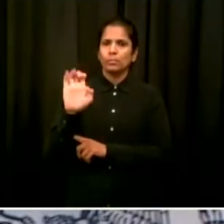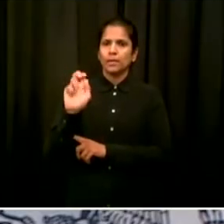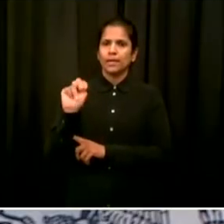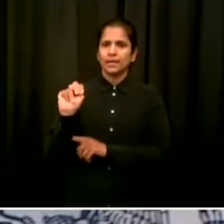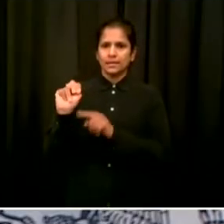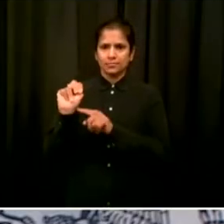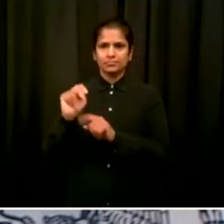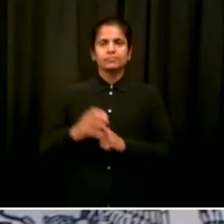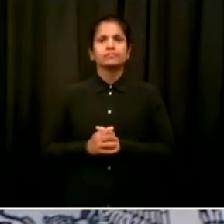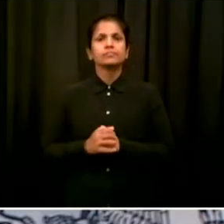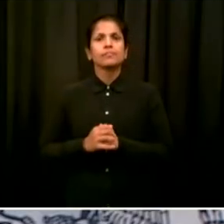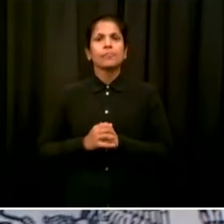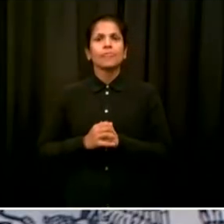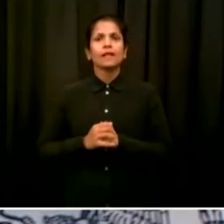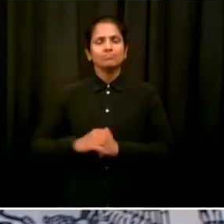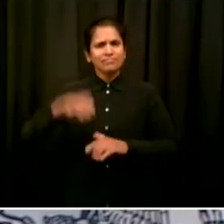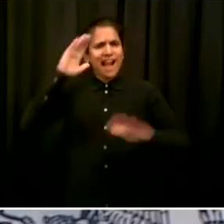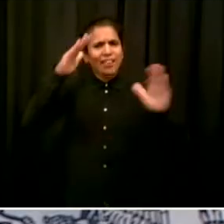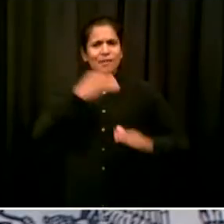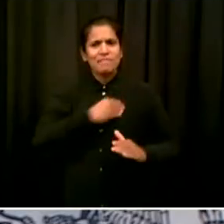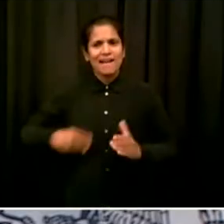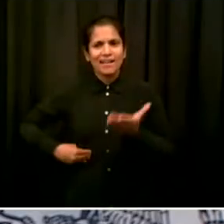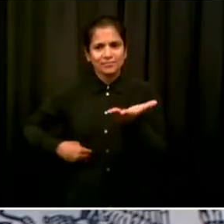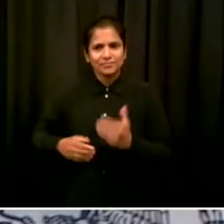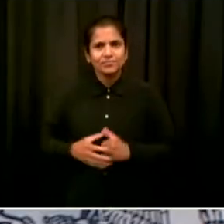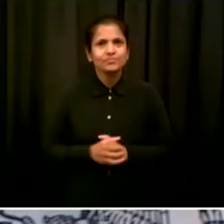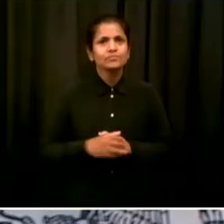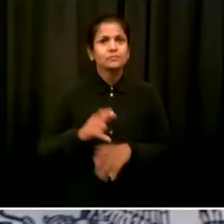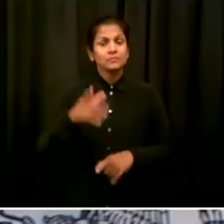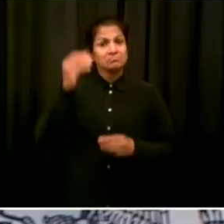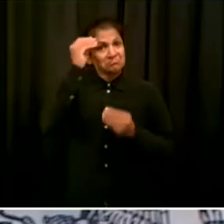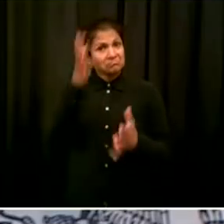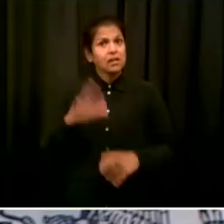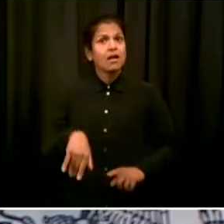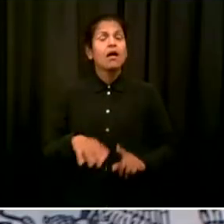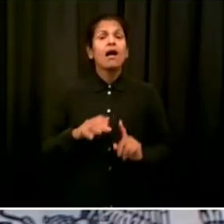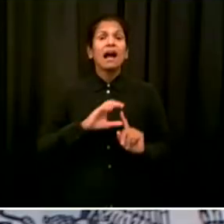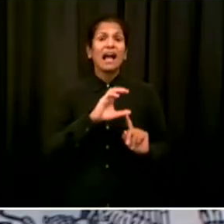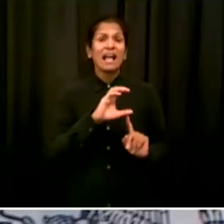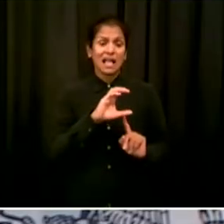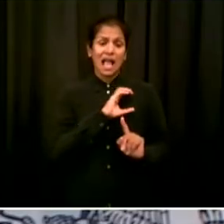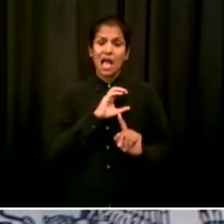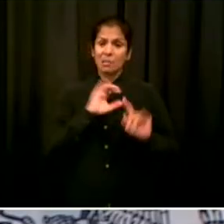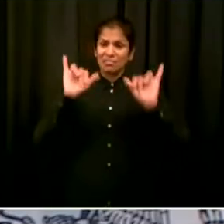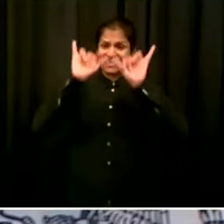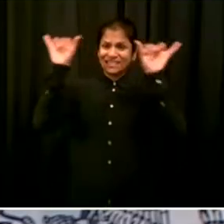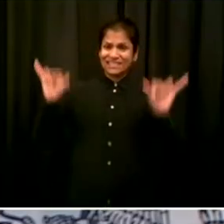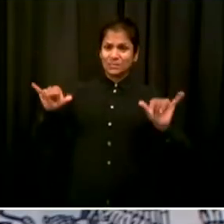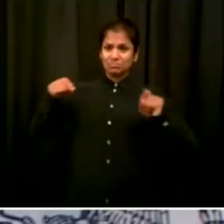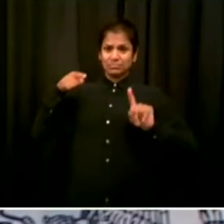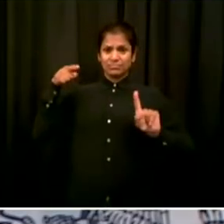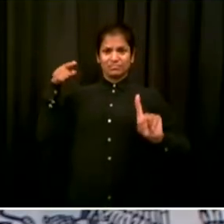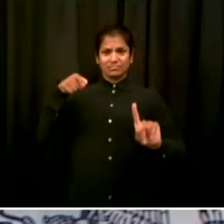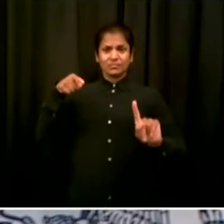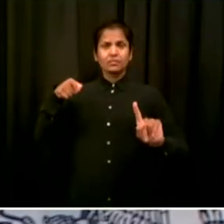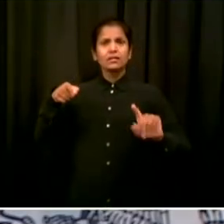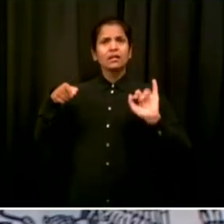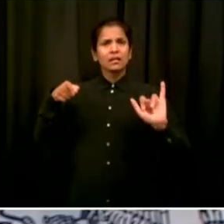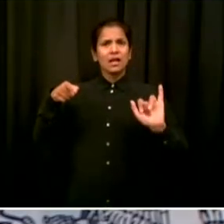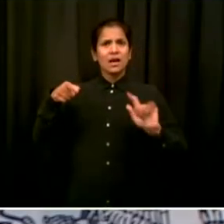MAYOR, THANK YOU